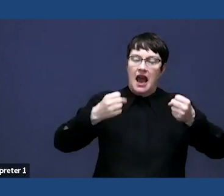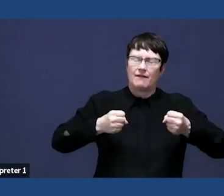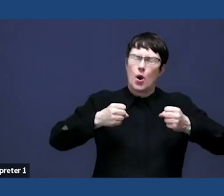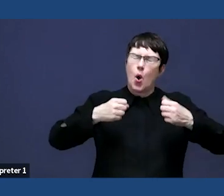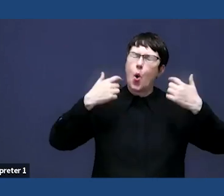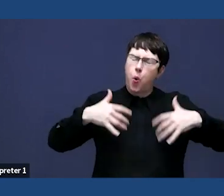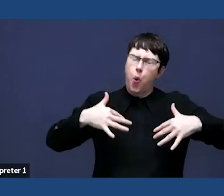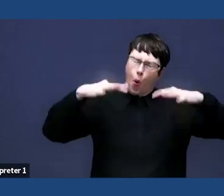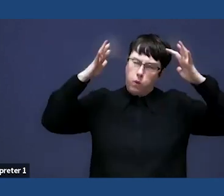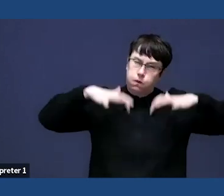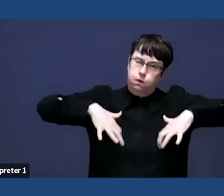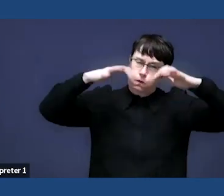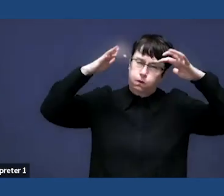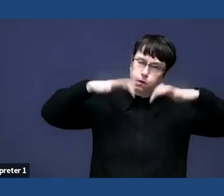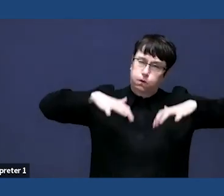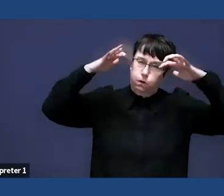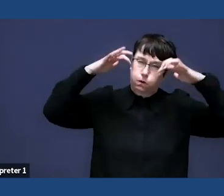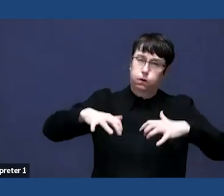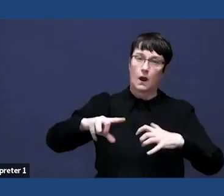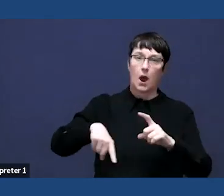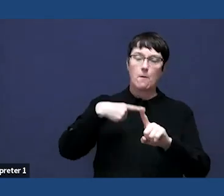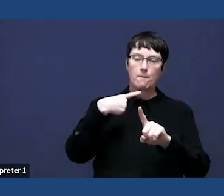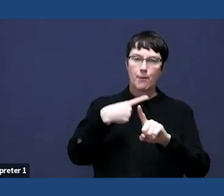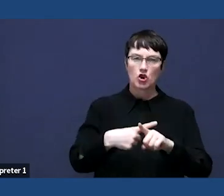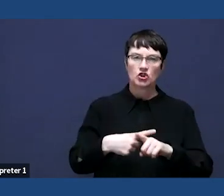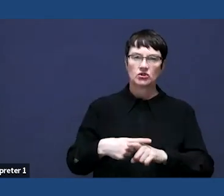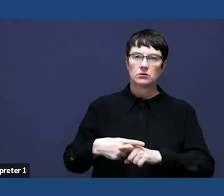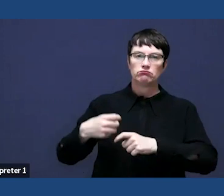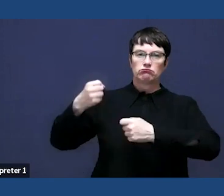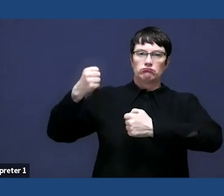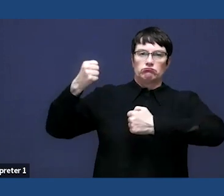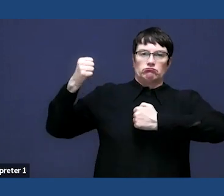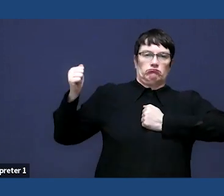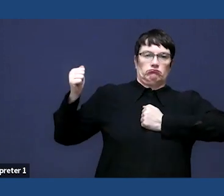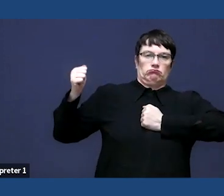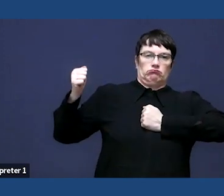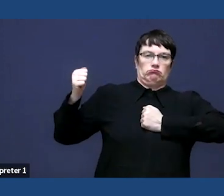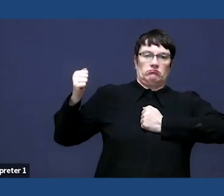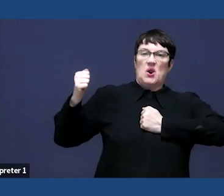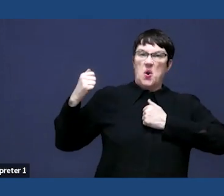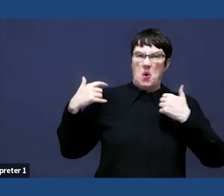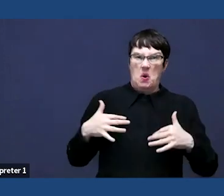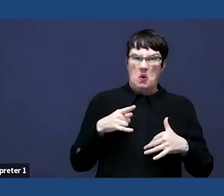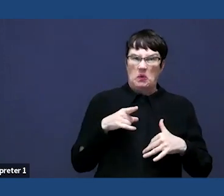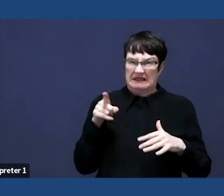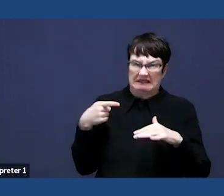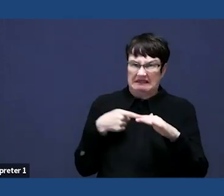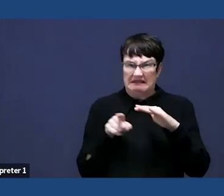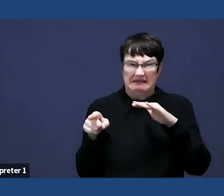And I would just say that with the last -- you mentioned a quote, there's a quote I use